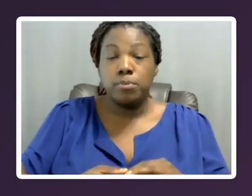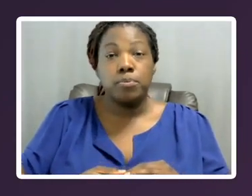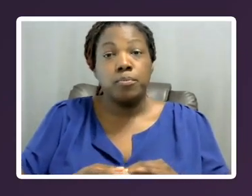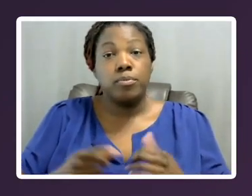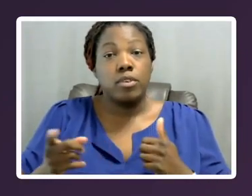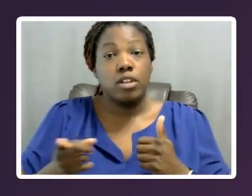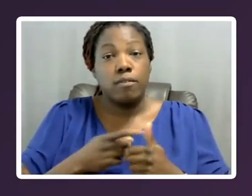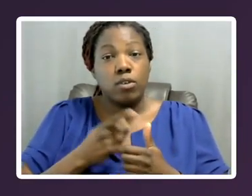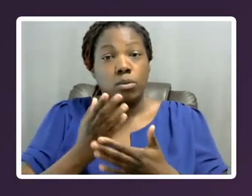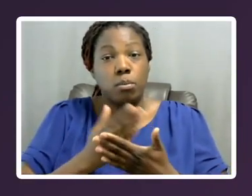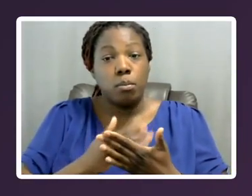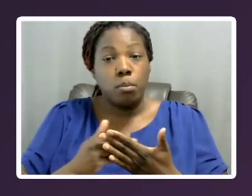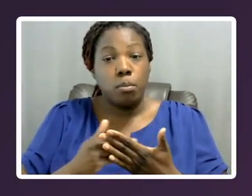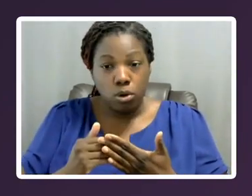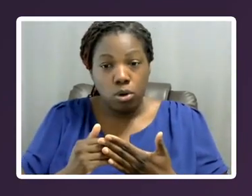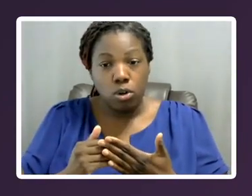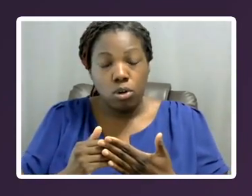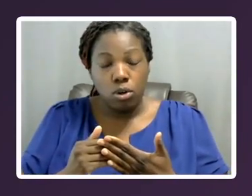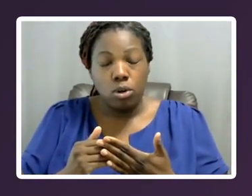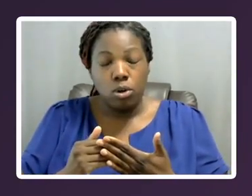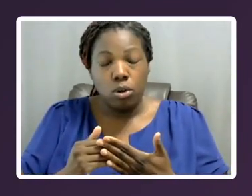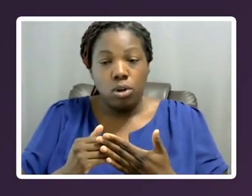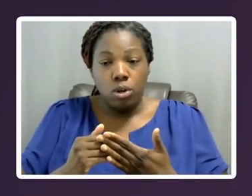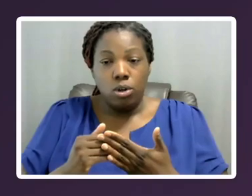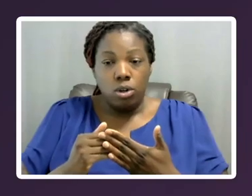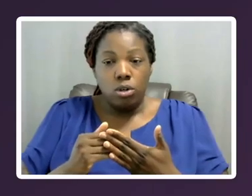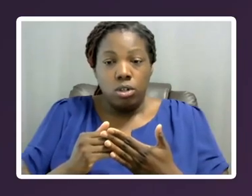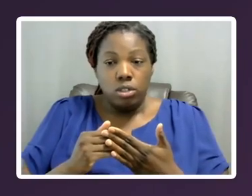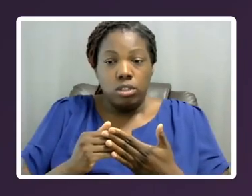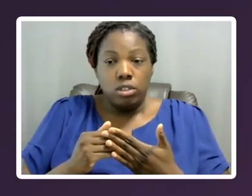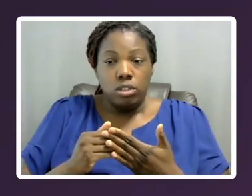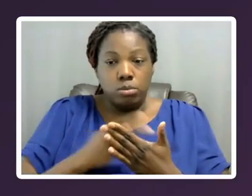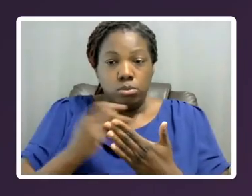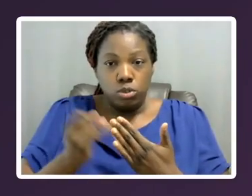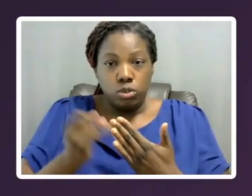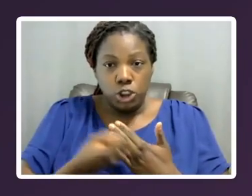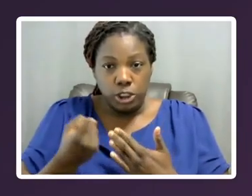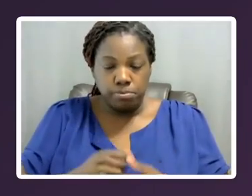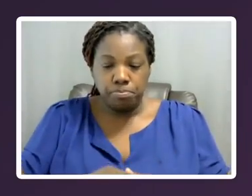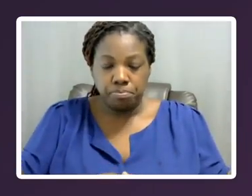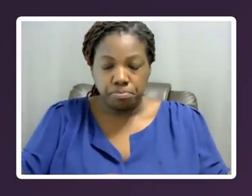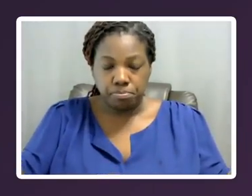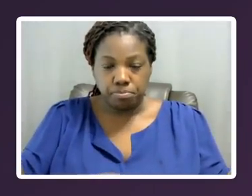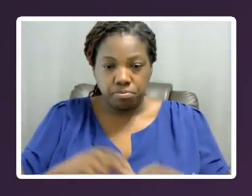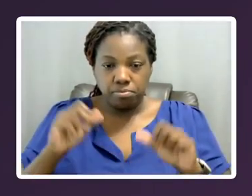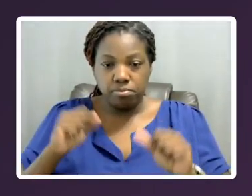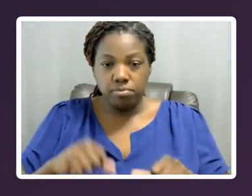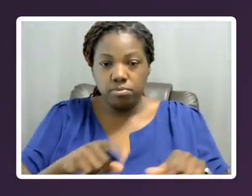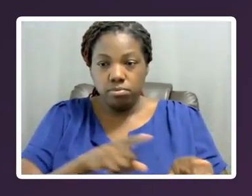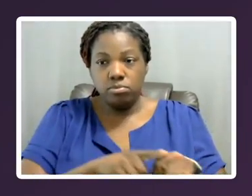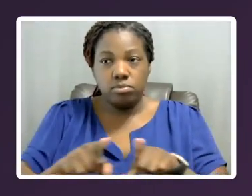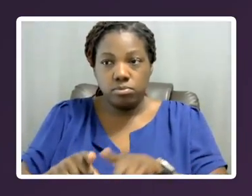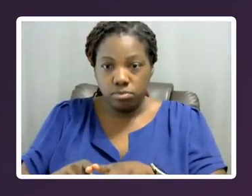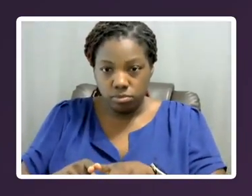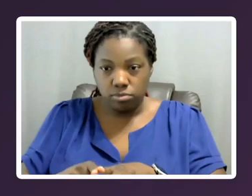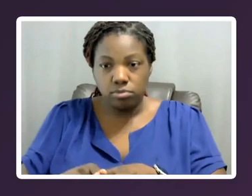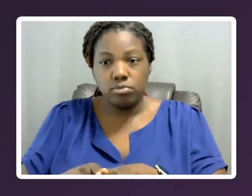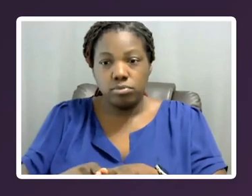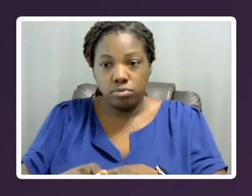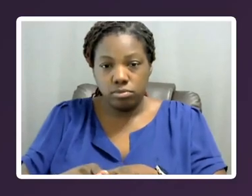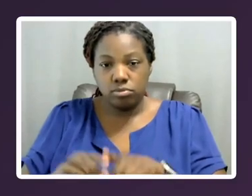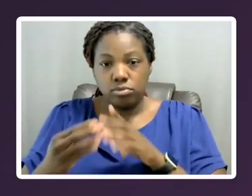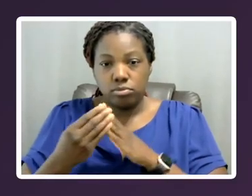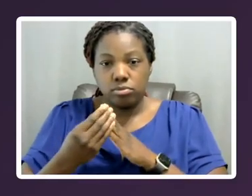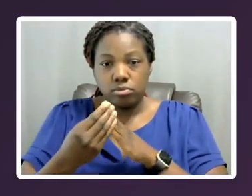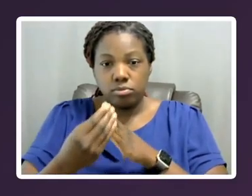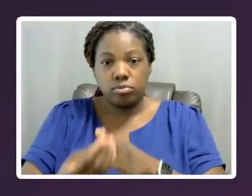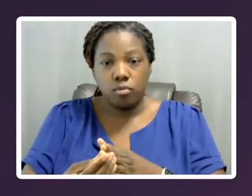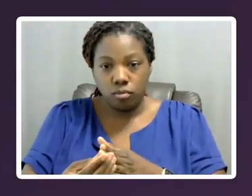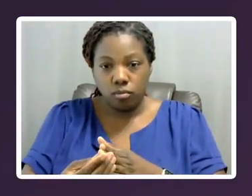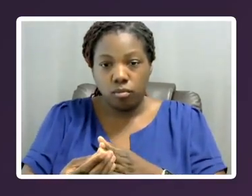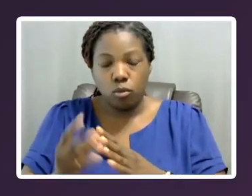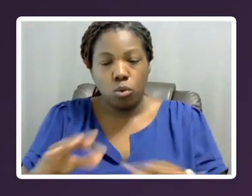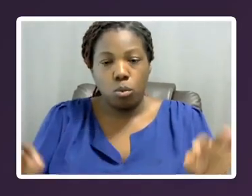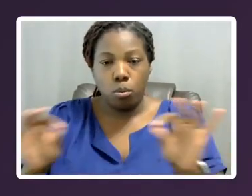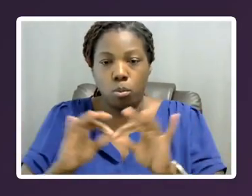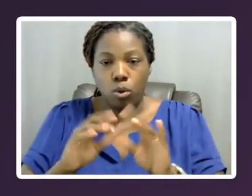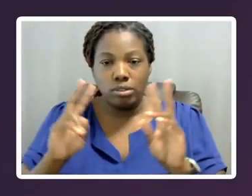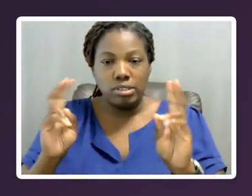or first piece to the project. It can also be a springboard to relevant topics of discussion, and